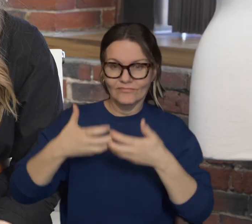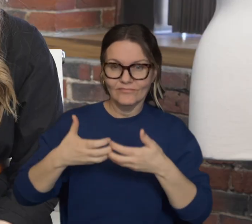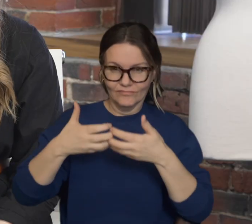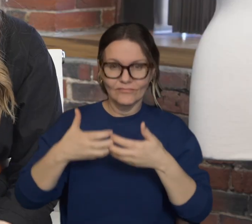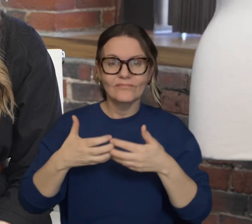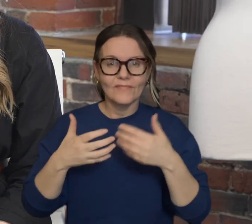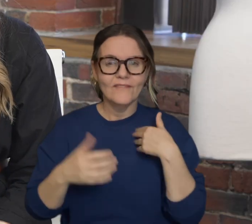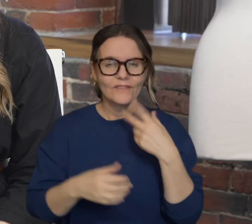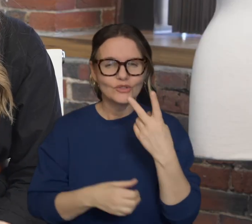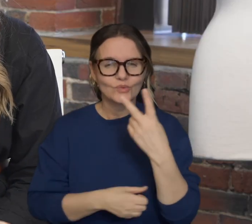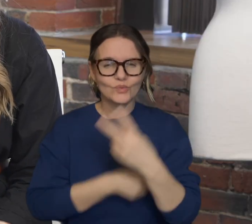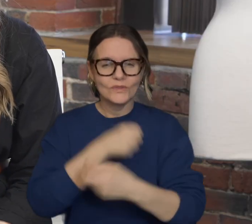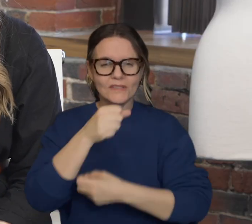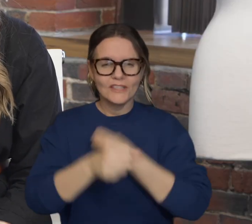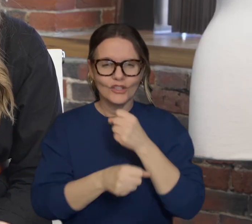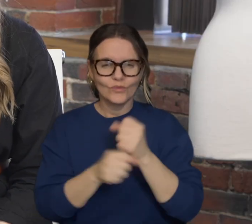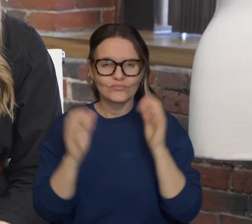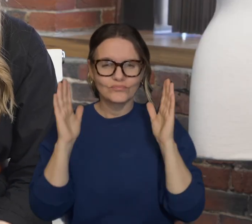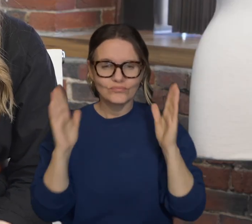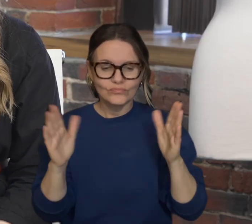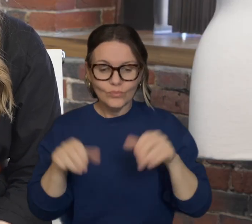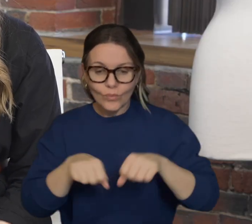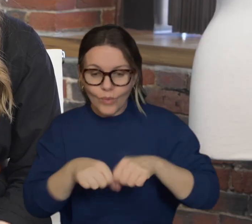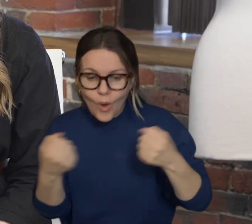it comes with a rechargeable battery and a 2-year warranty